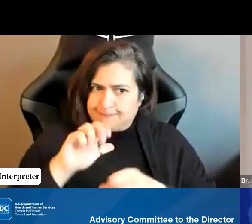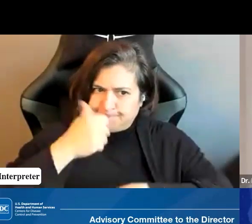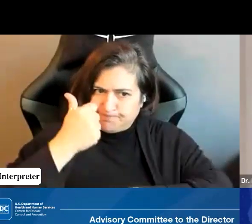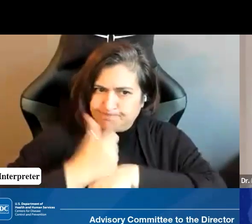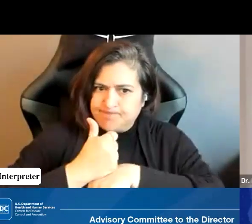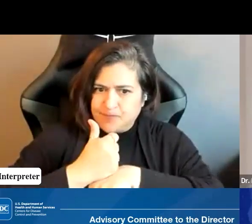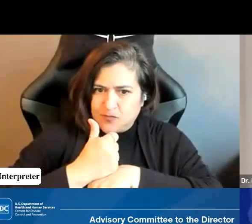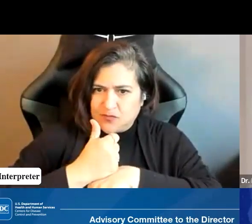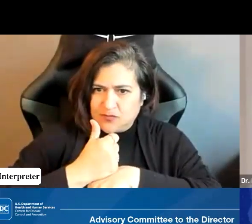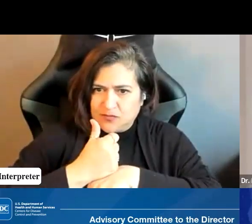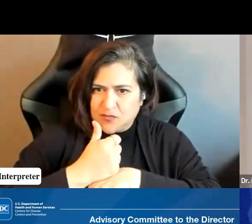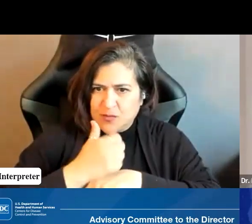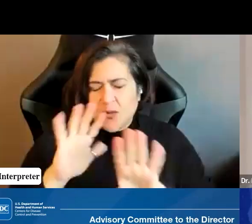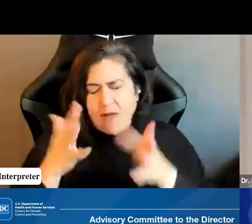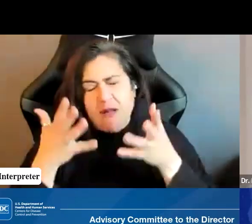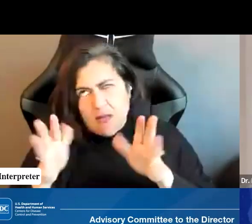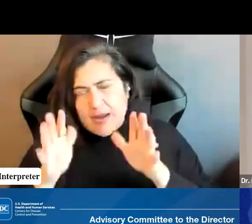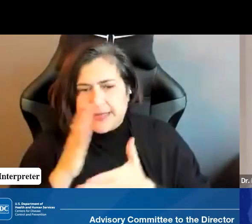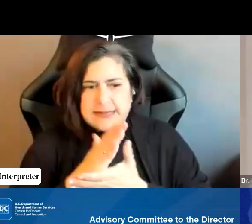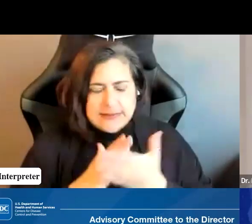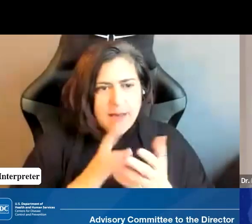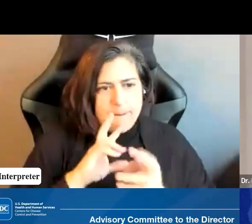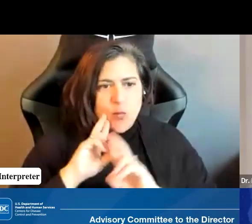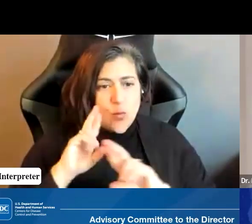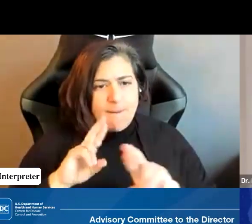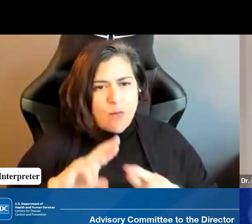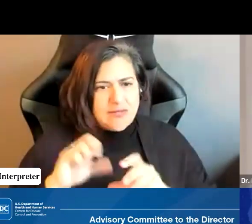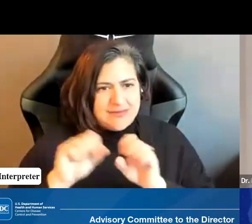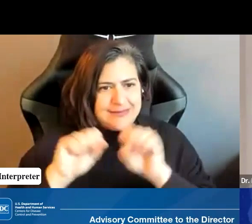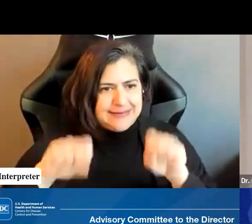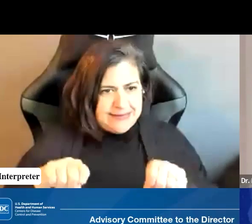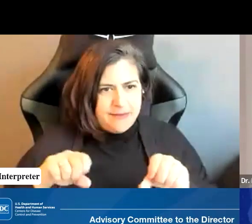you know, well, there is already a reporting system that goes along with CORE.